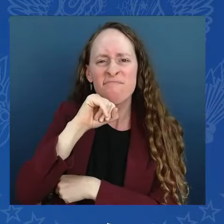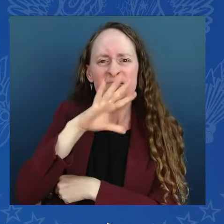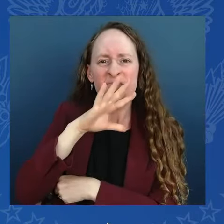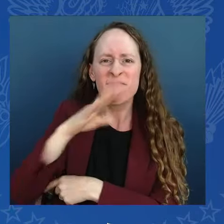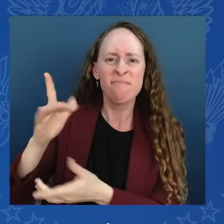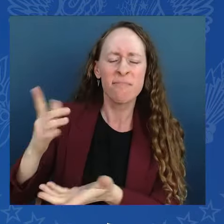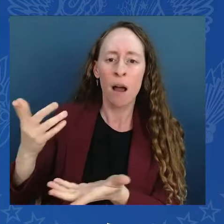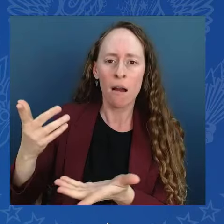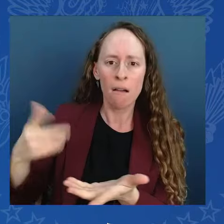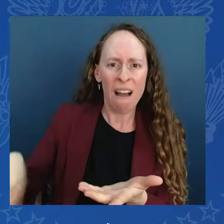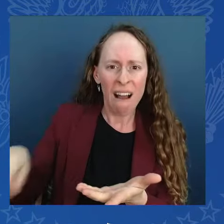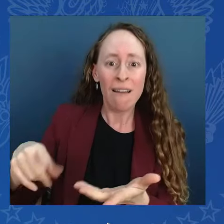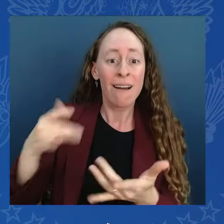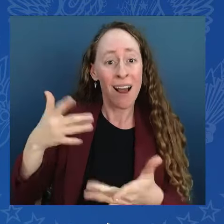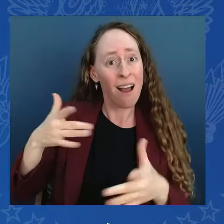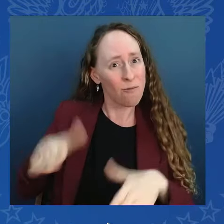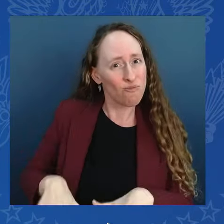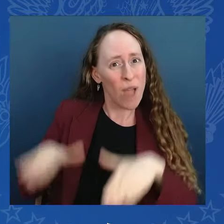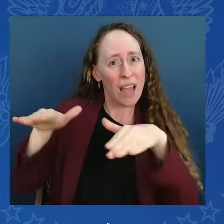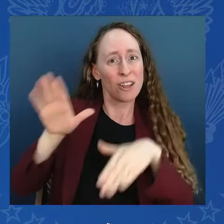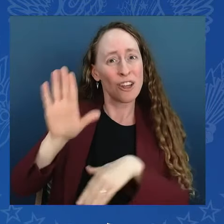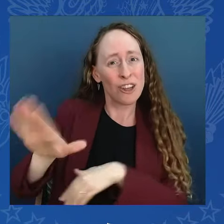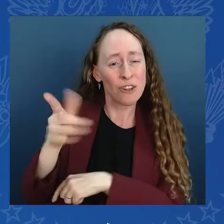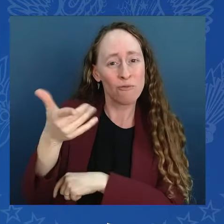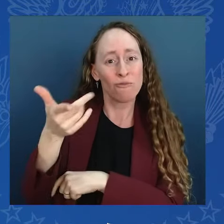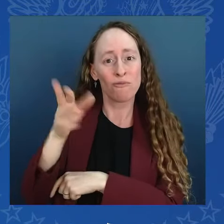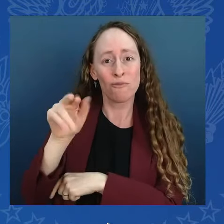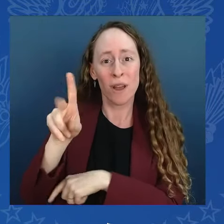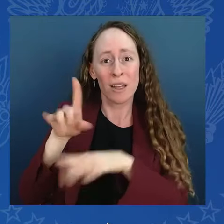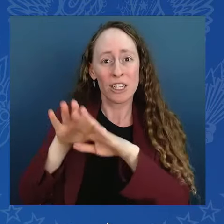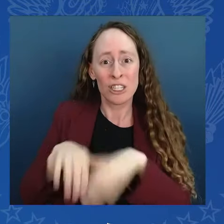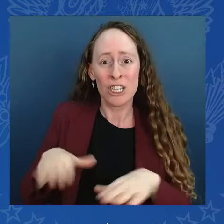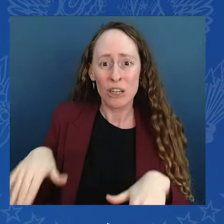She was spending a big chunk of her paycheck on bottled water every month